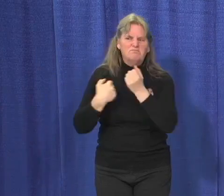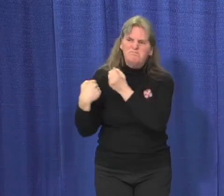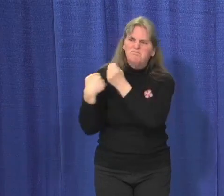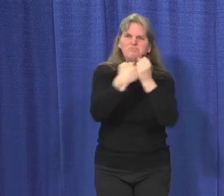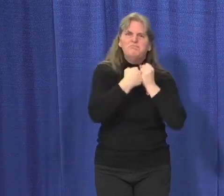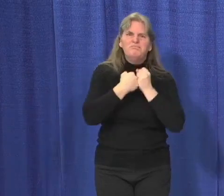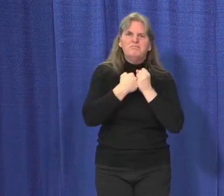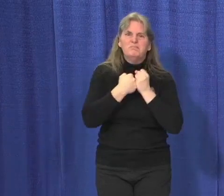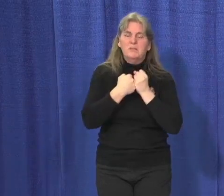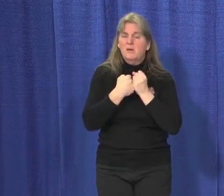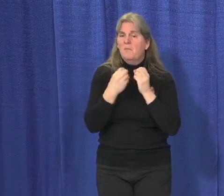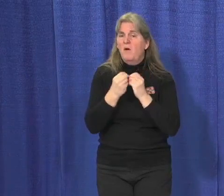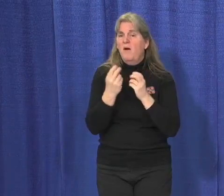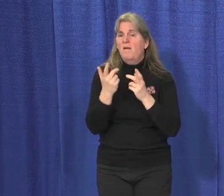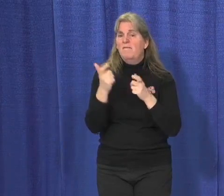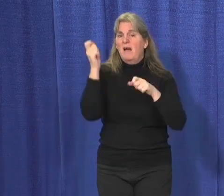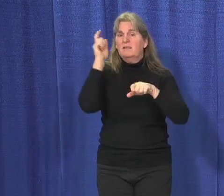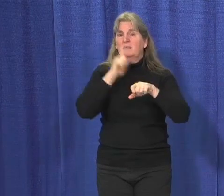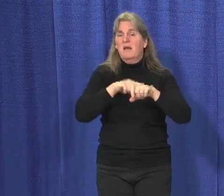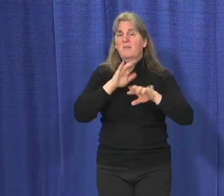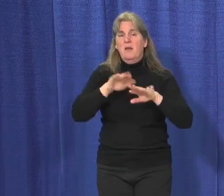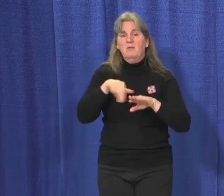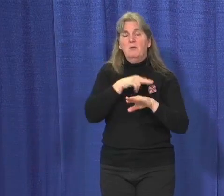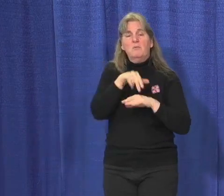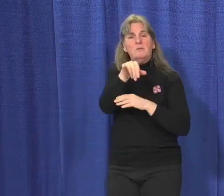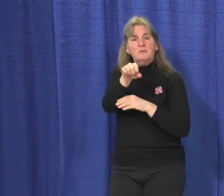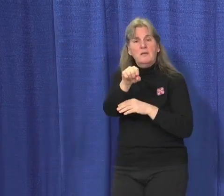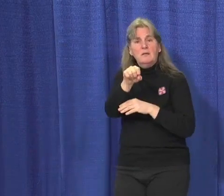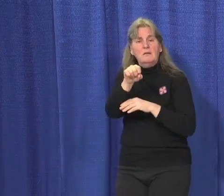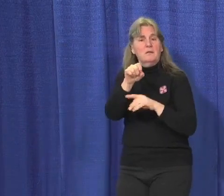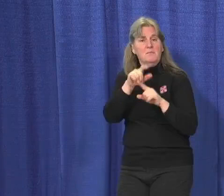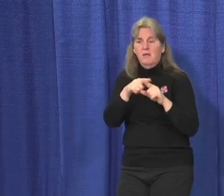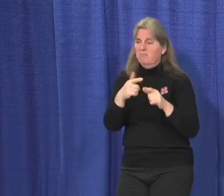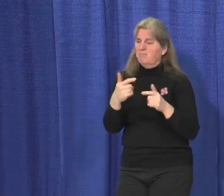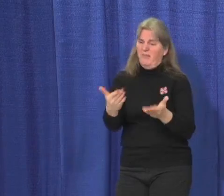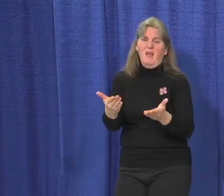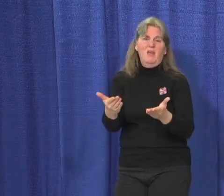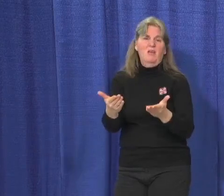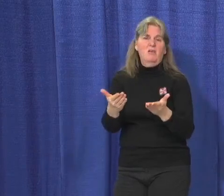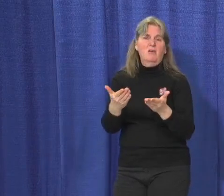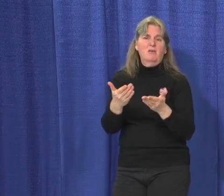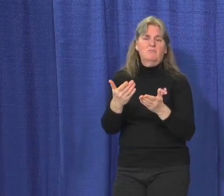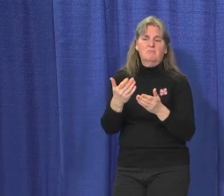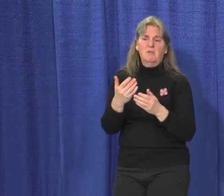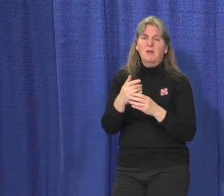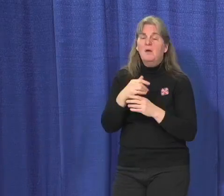right measures were done in a more accelerated fashion.